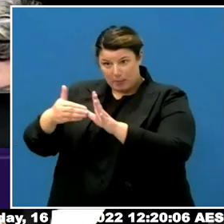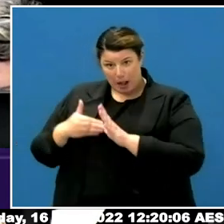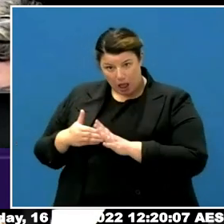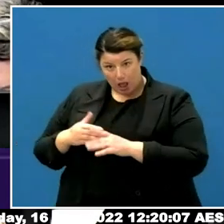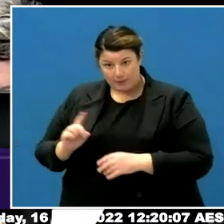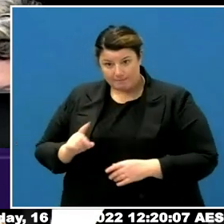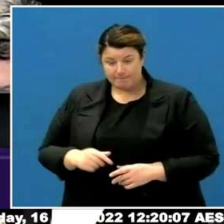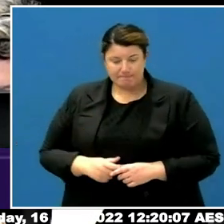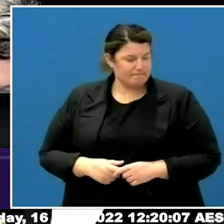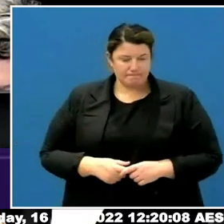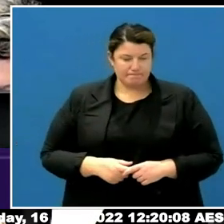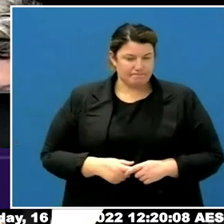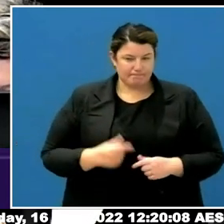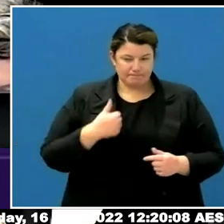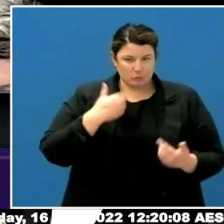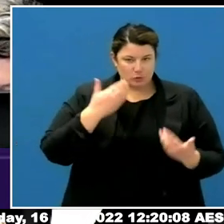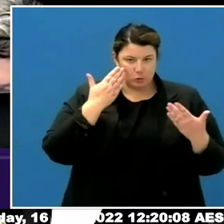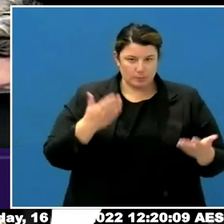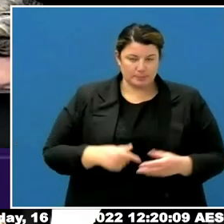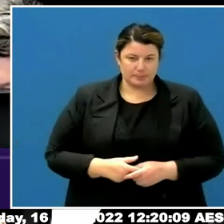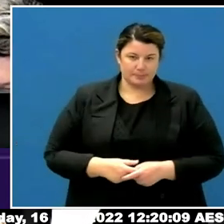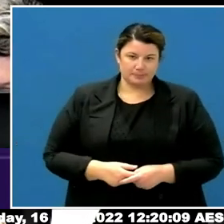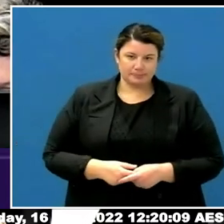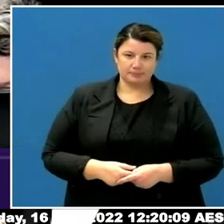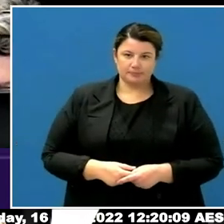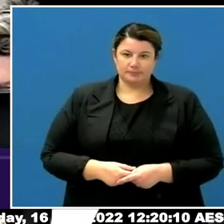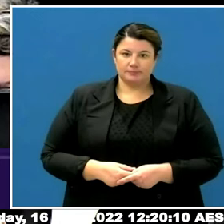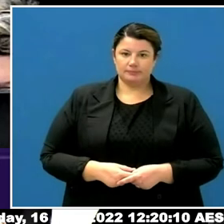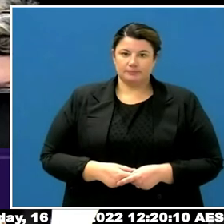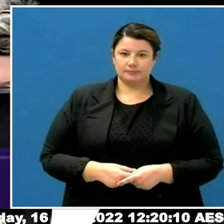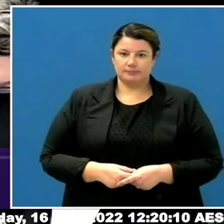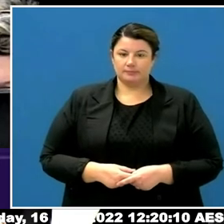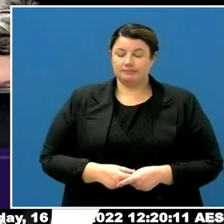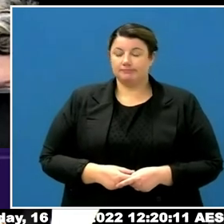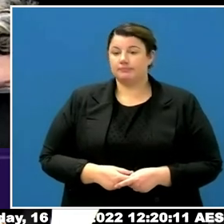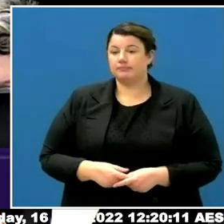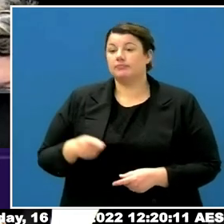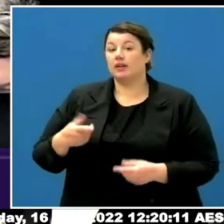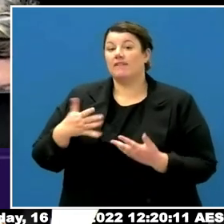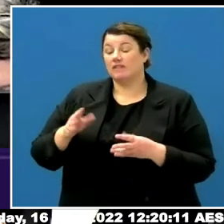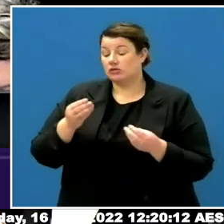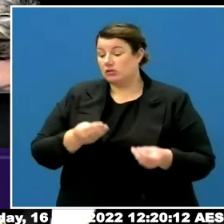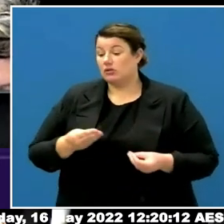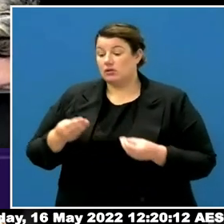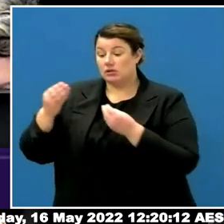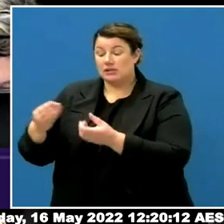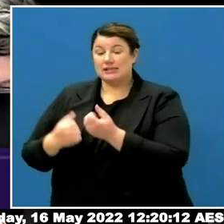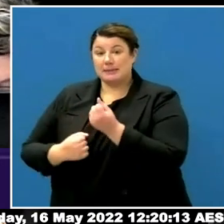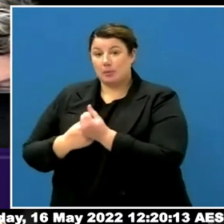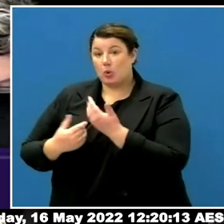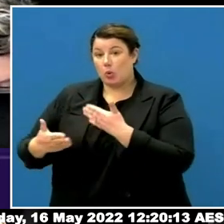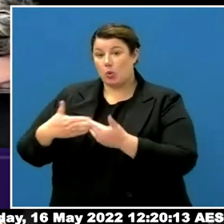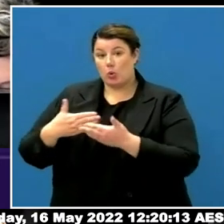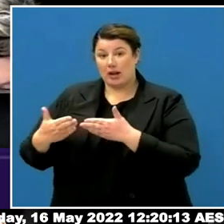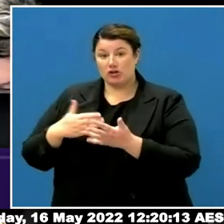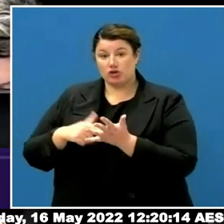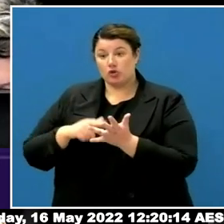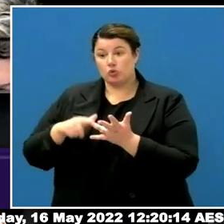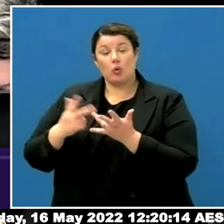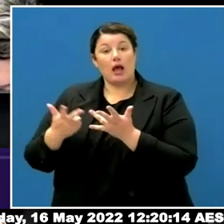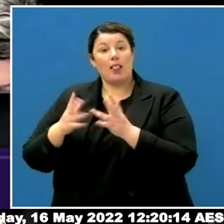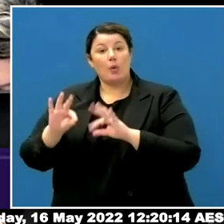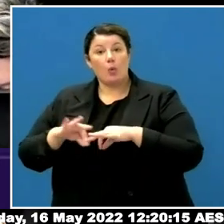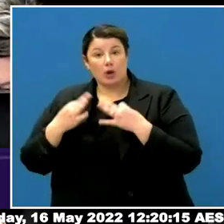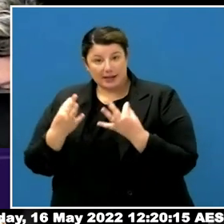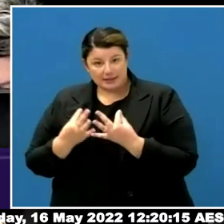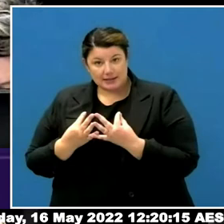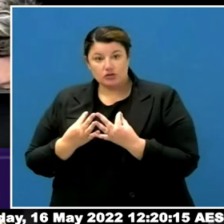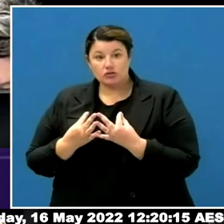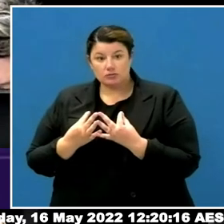Gilgai handed over support coordination to another organisation in June